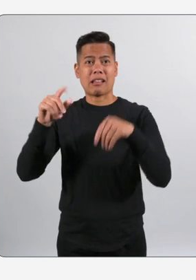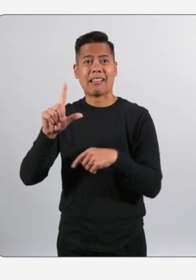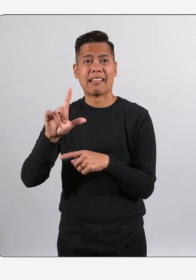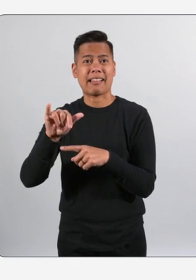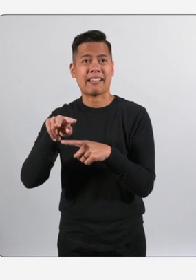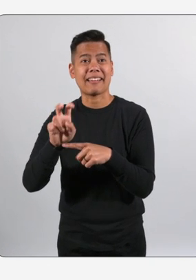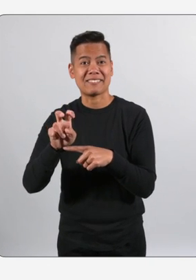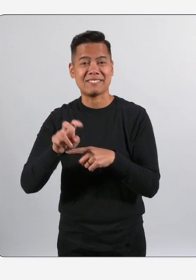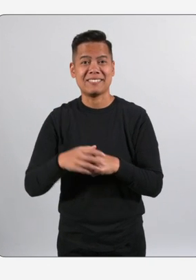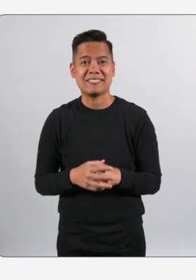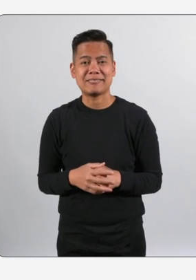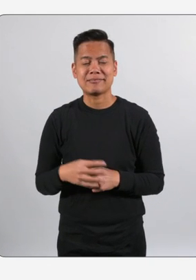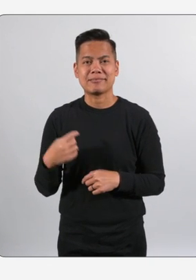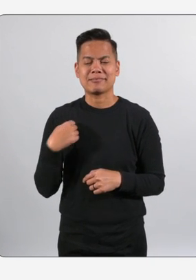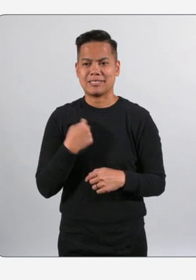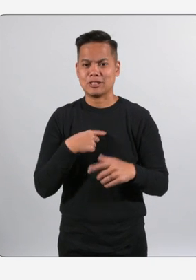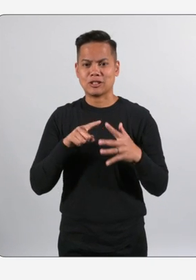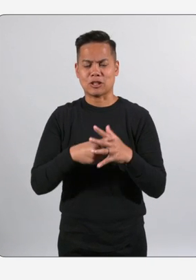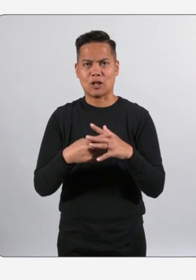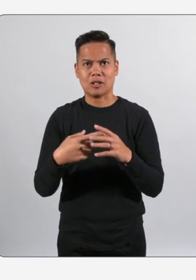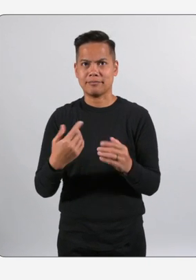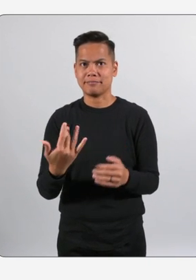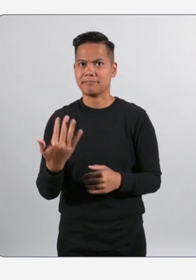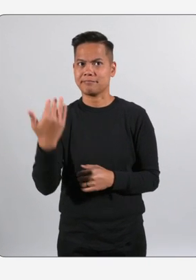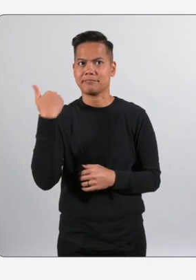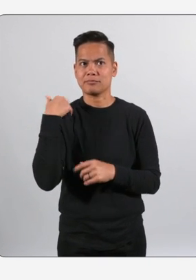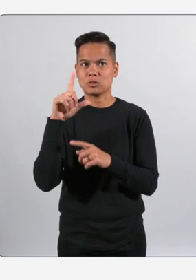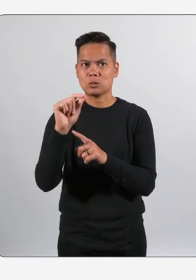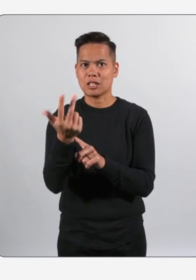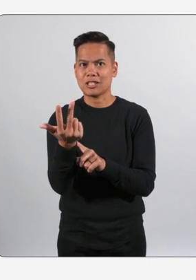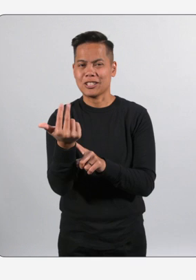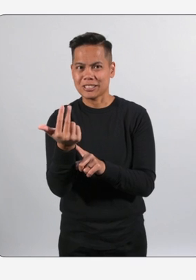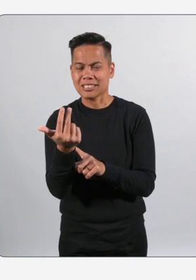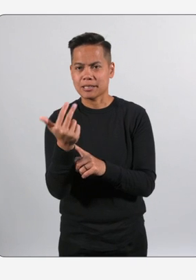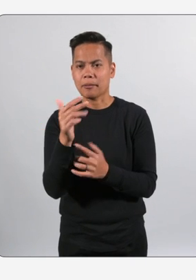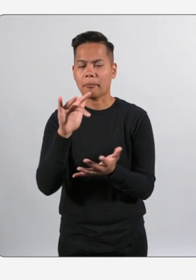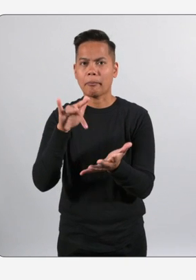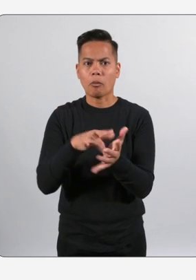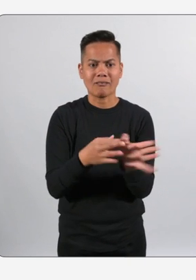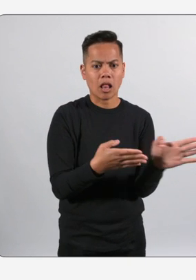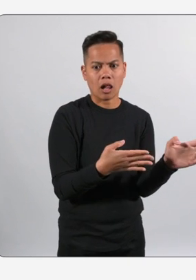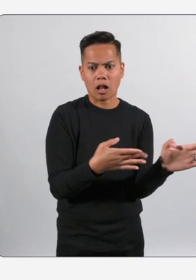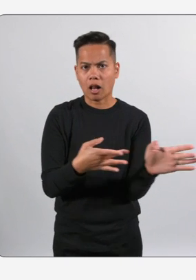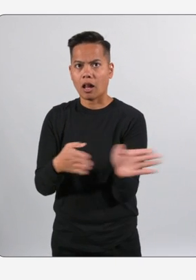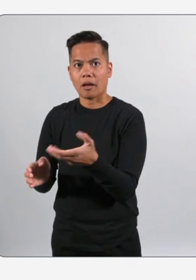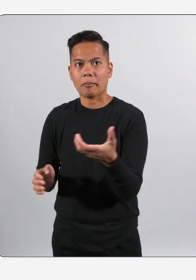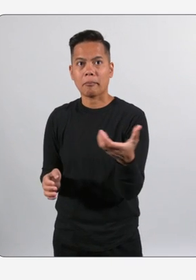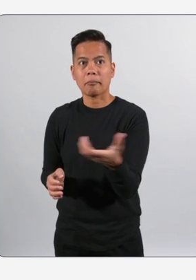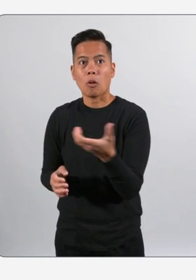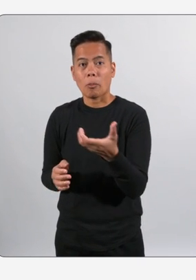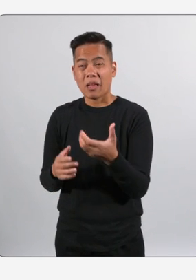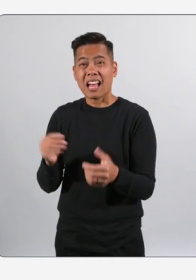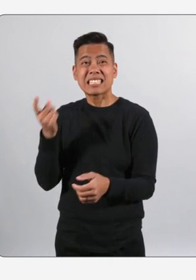When we started the event back in 2013, we were in the midst of the shift to Mobile, and as Philipp just said, here in 2023,